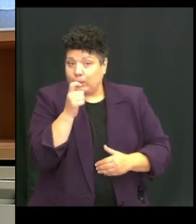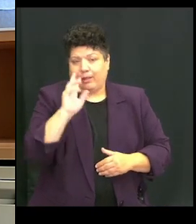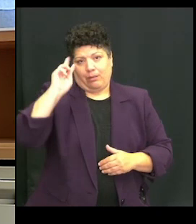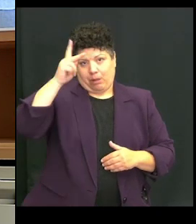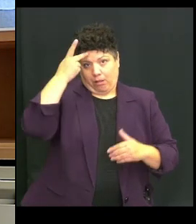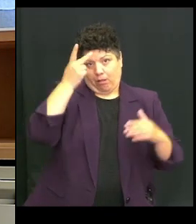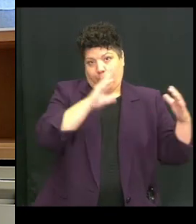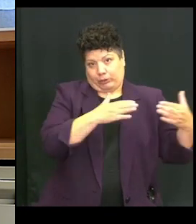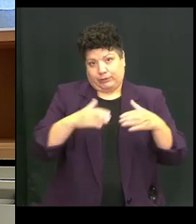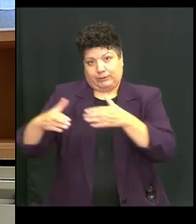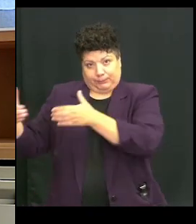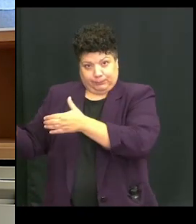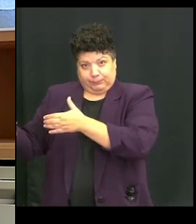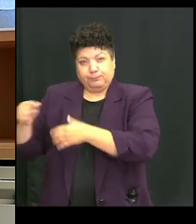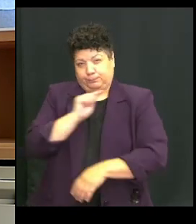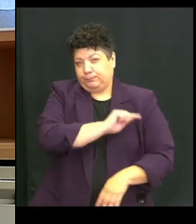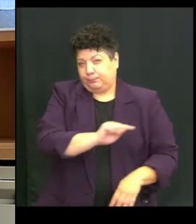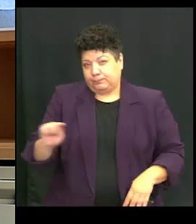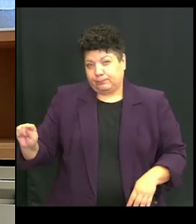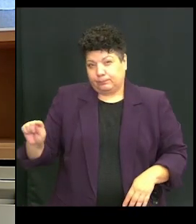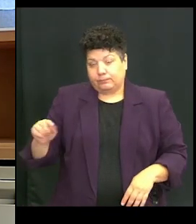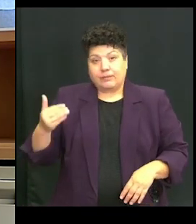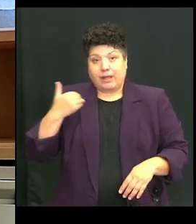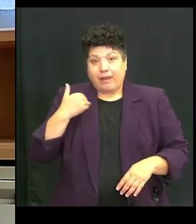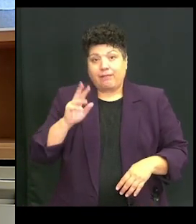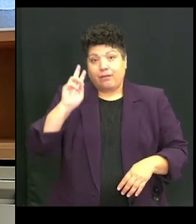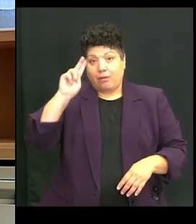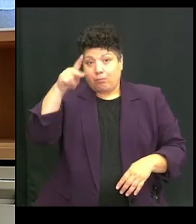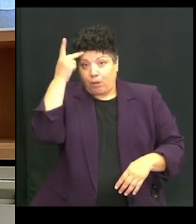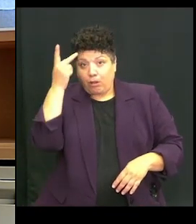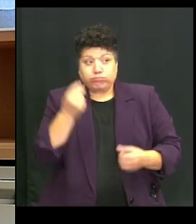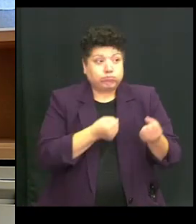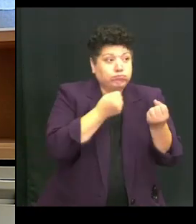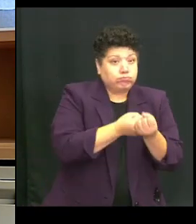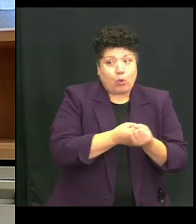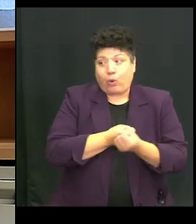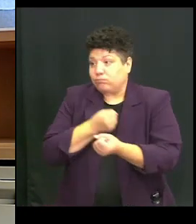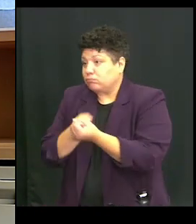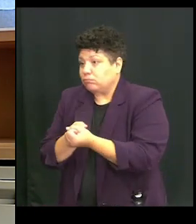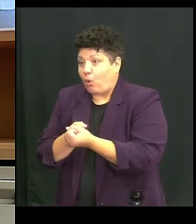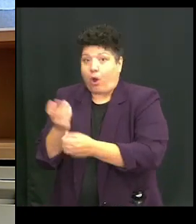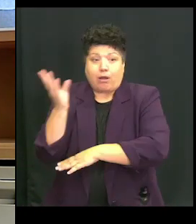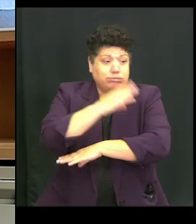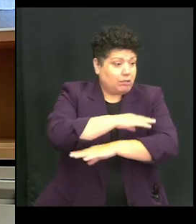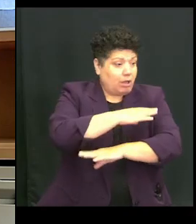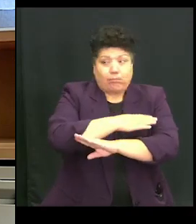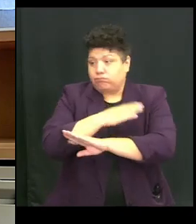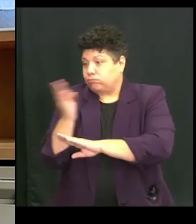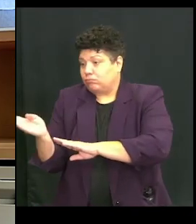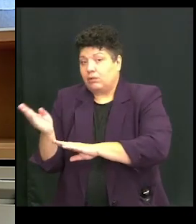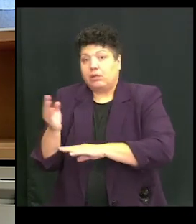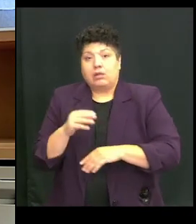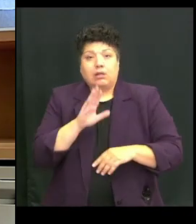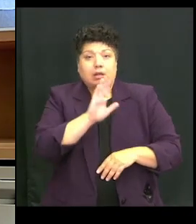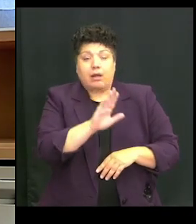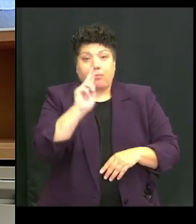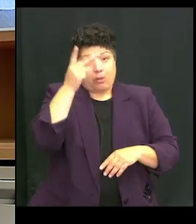Partisan and affective polarization are likely consequences of our major parties becoming more ideological over time.